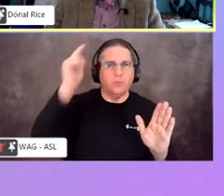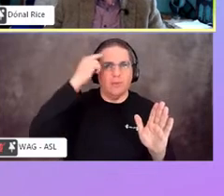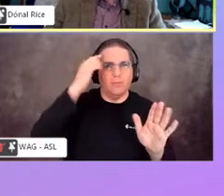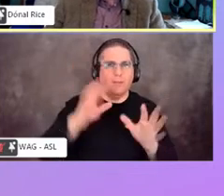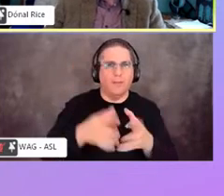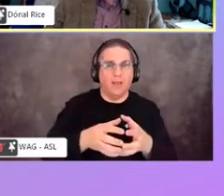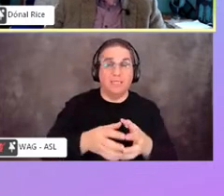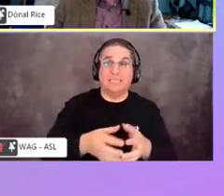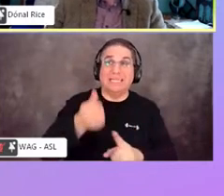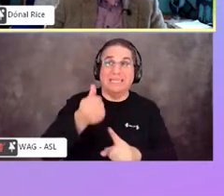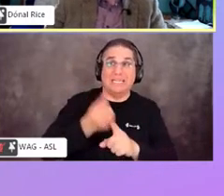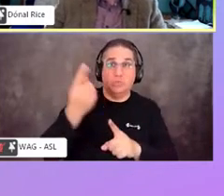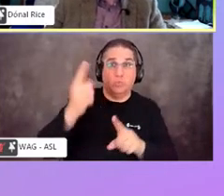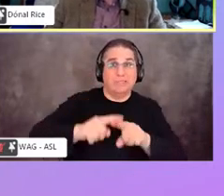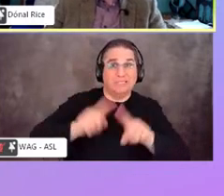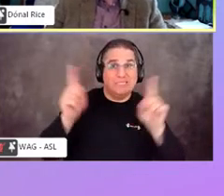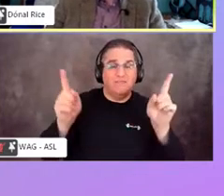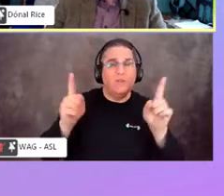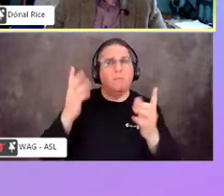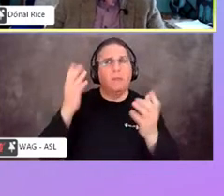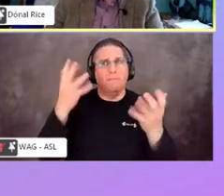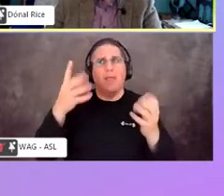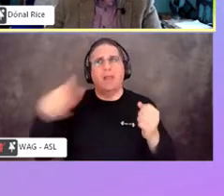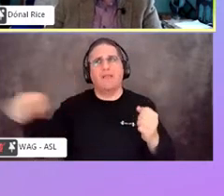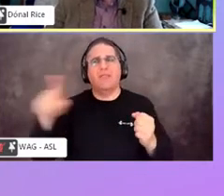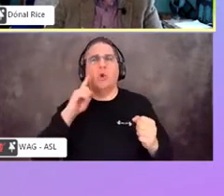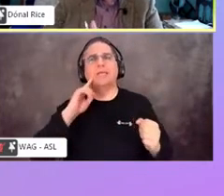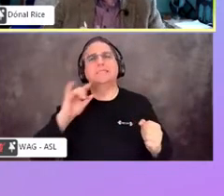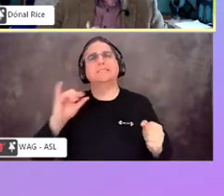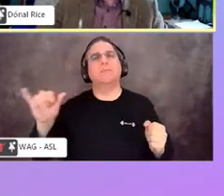beginning to see what accessibility maturity actually